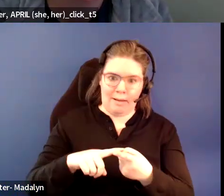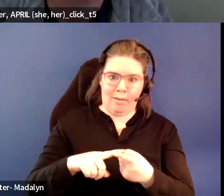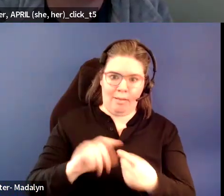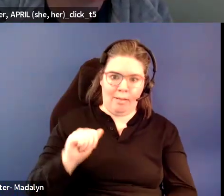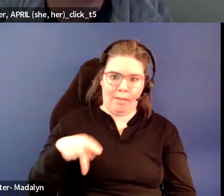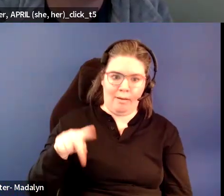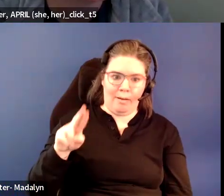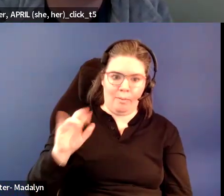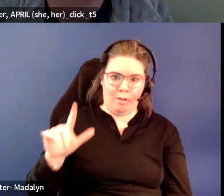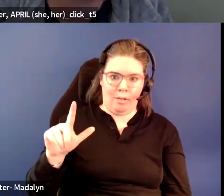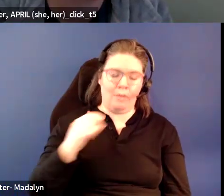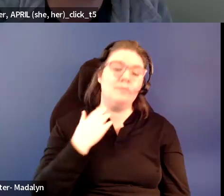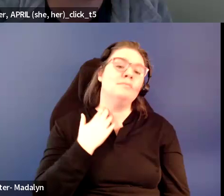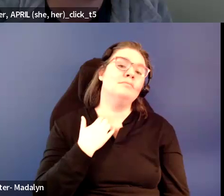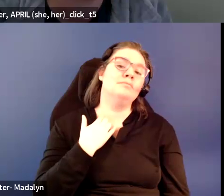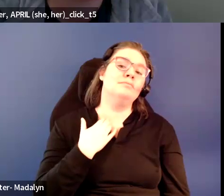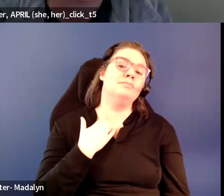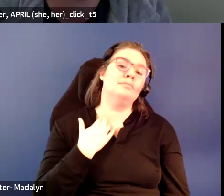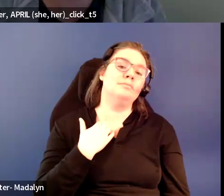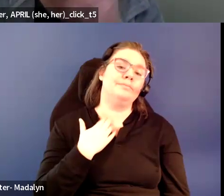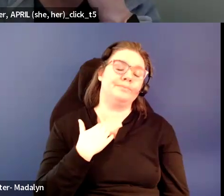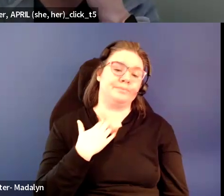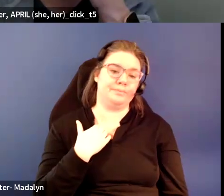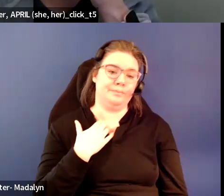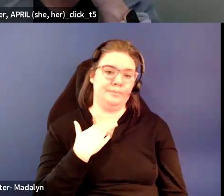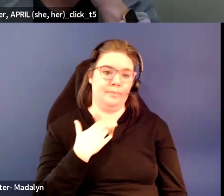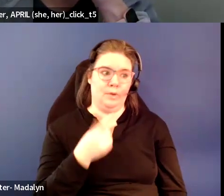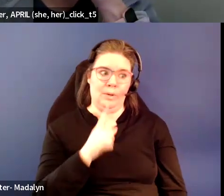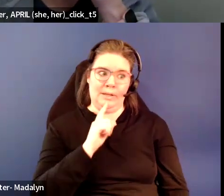Sierra Royster, APRIL (she, her): so hopefully that you'll definitely be somebody that would benefit from that for sure.